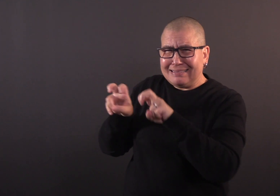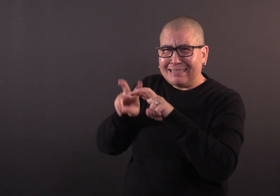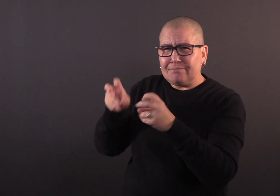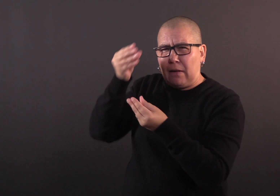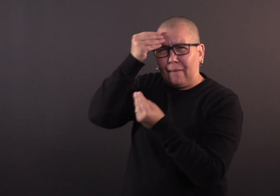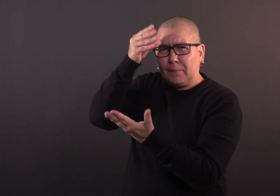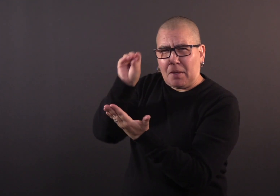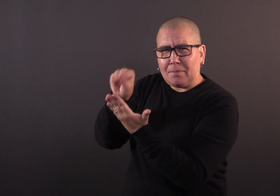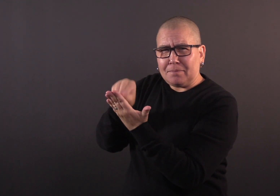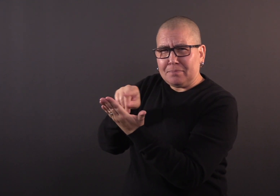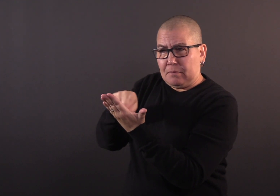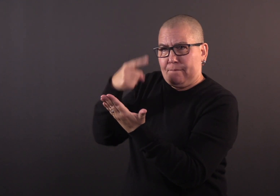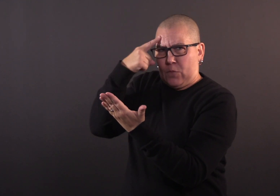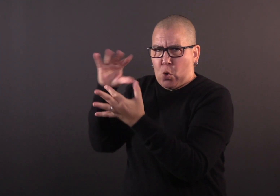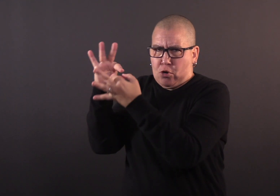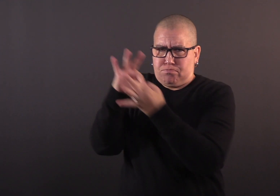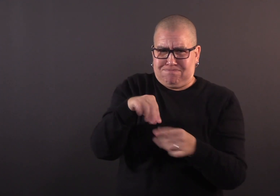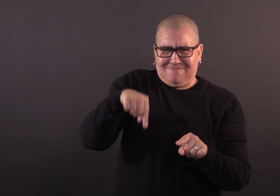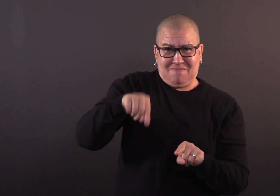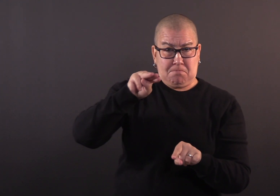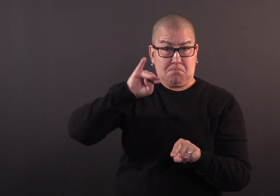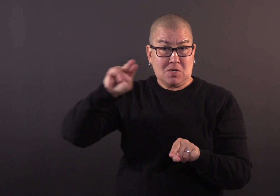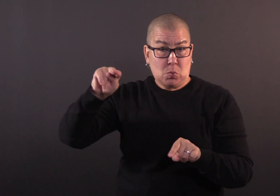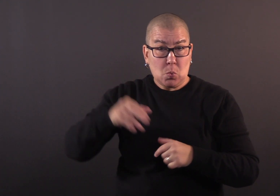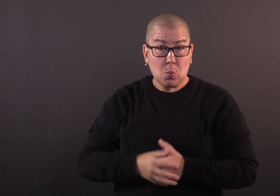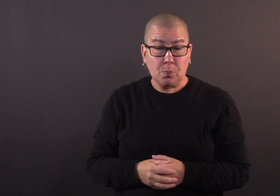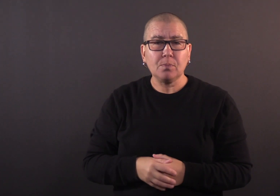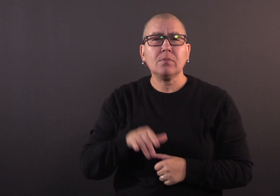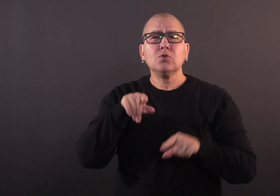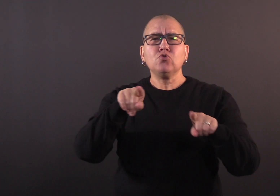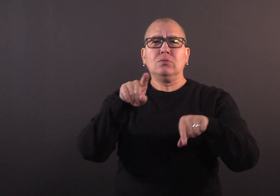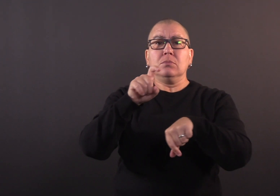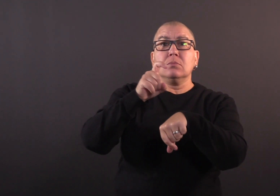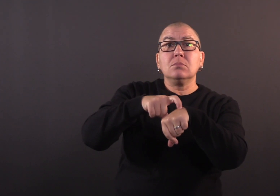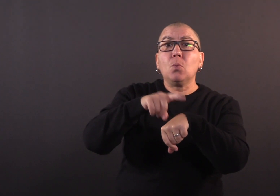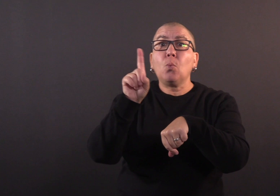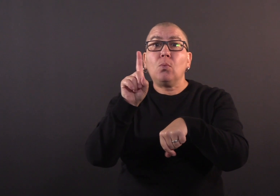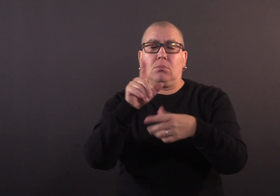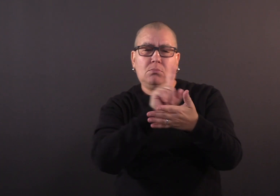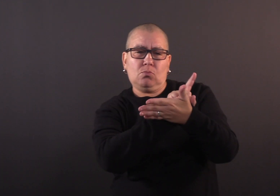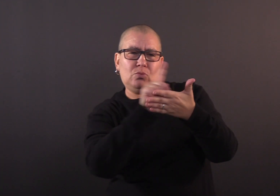The latest CDC surveillance data for Minnesota shows 2.5 percent of